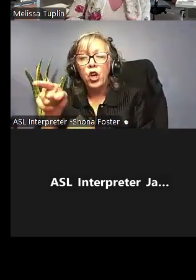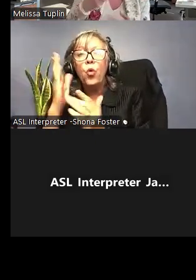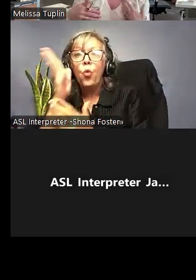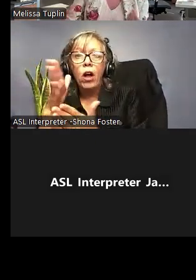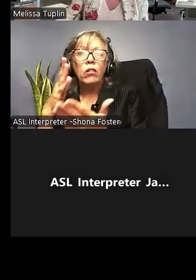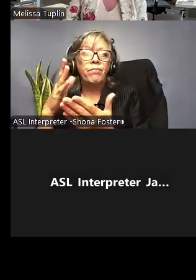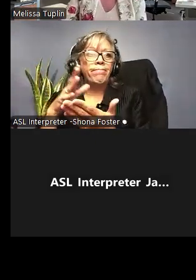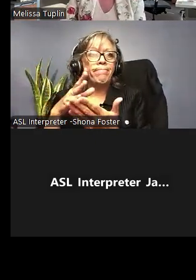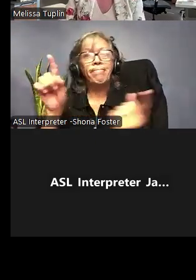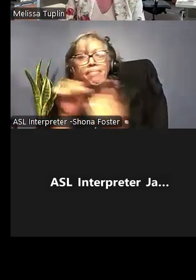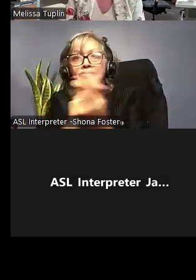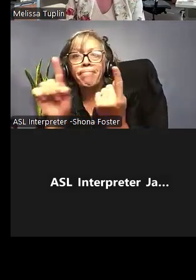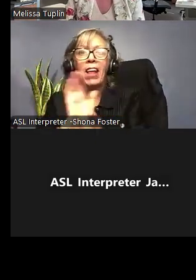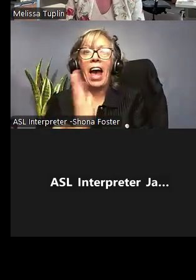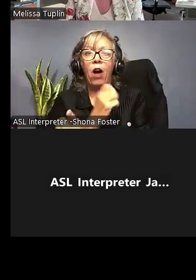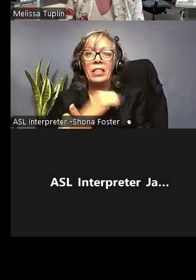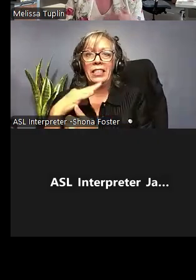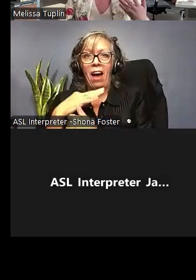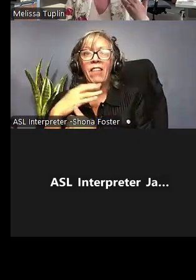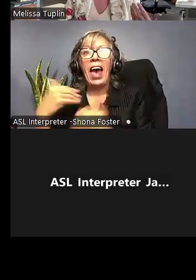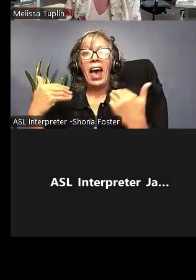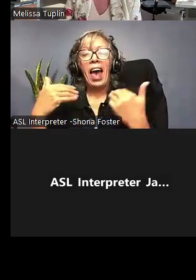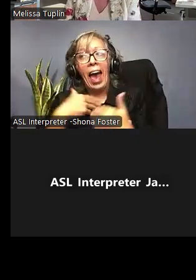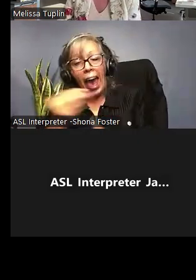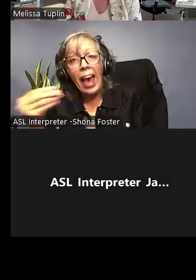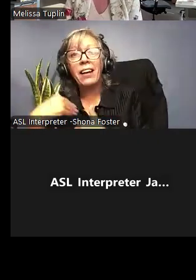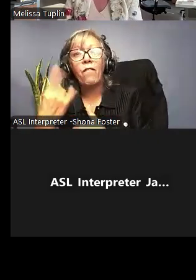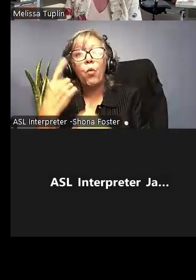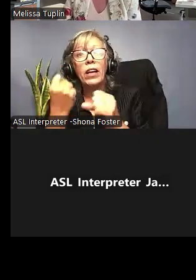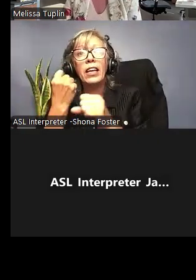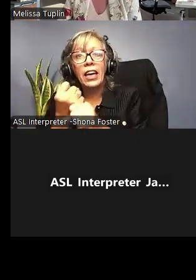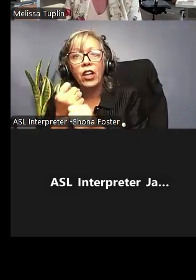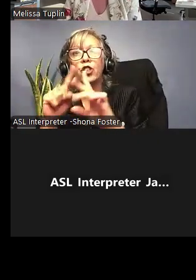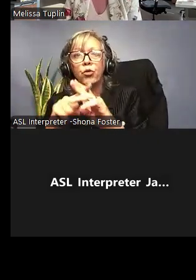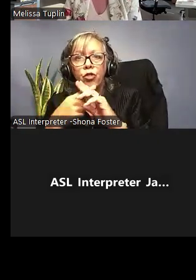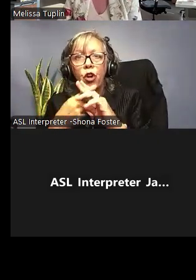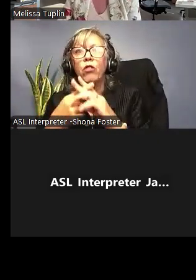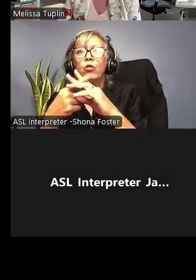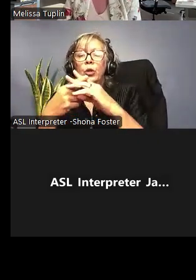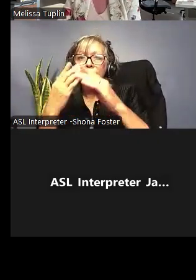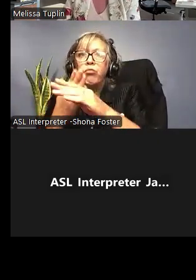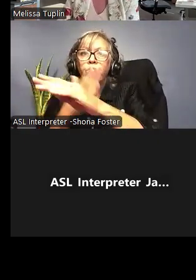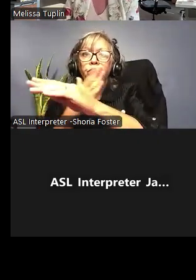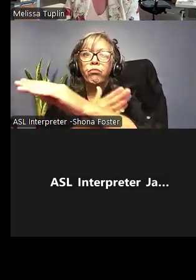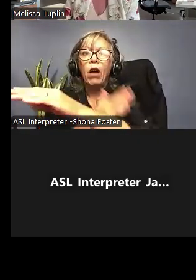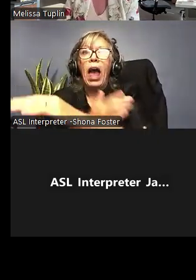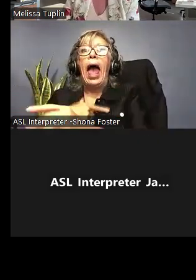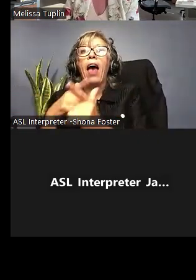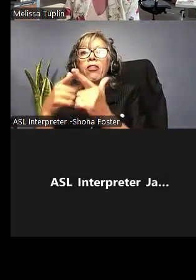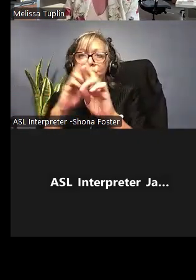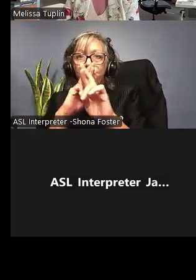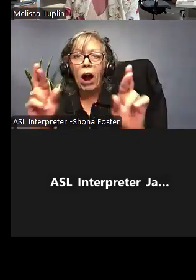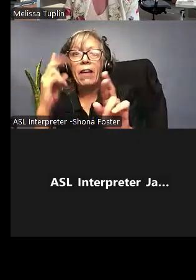and have that year to really begin to build some capacity in advance of applying again next fall.